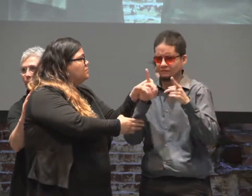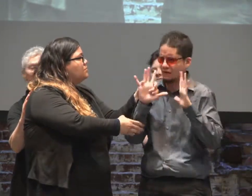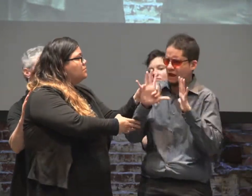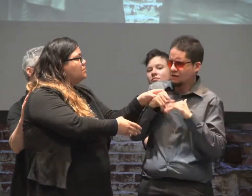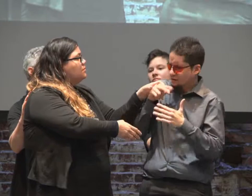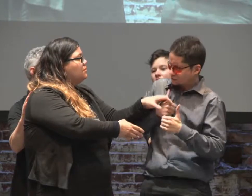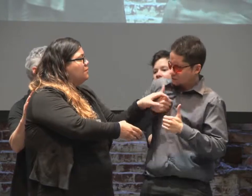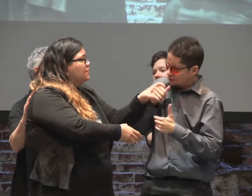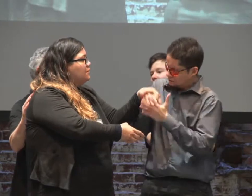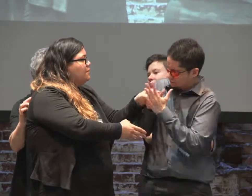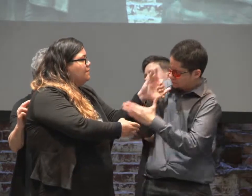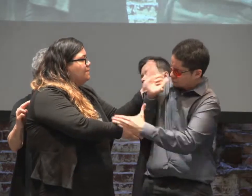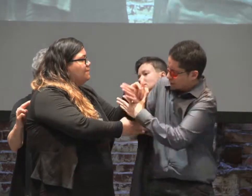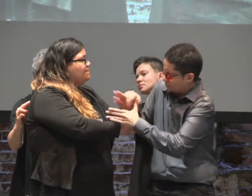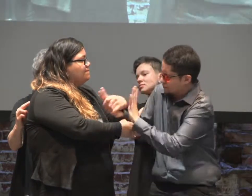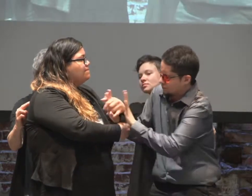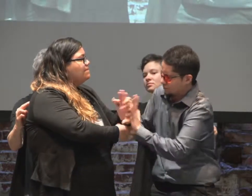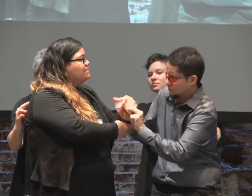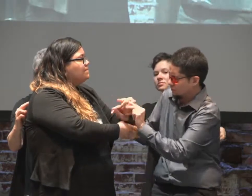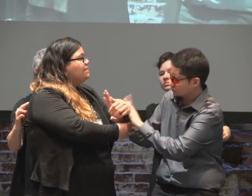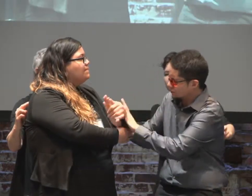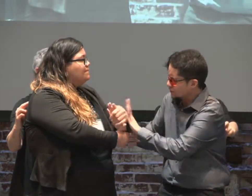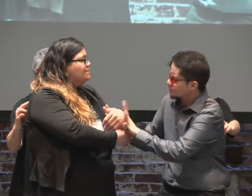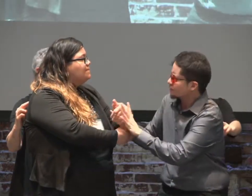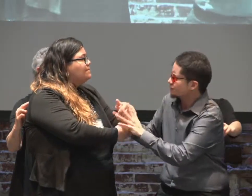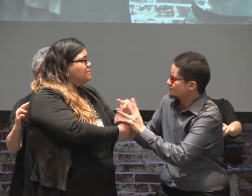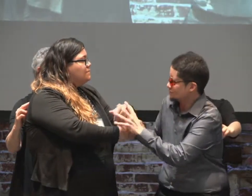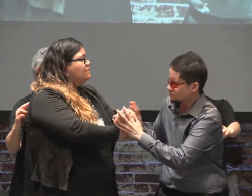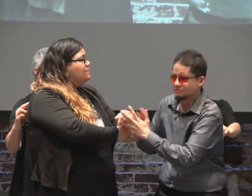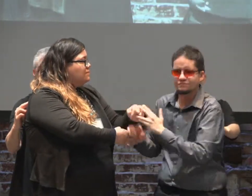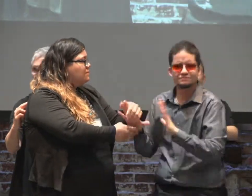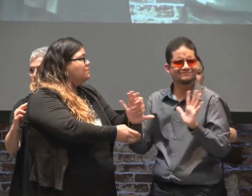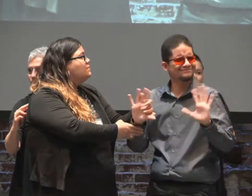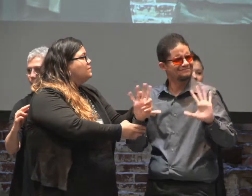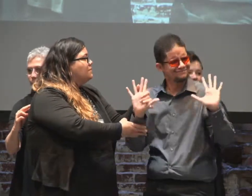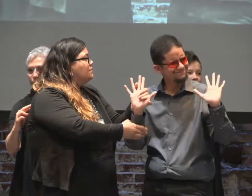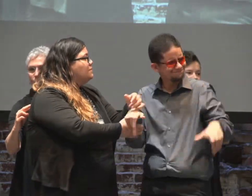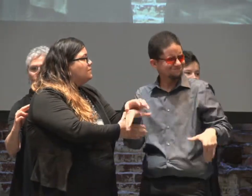[Jasper Interpreter] Also, there is no taboo about interrupting in mid-conversation.